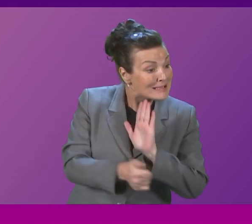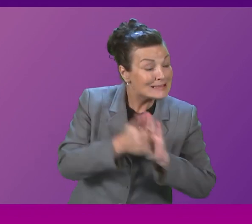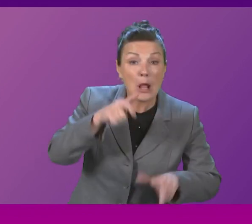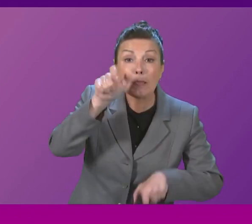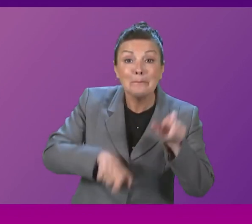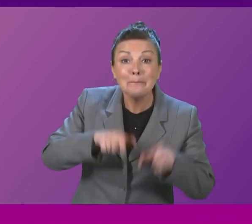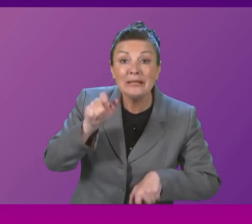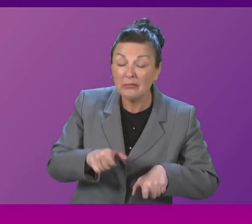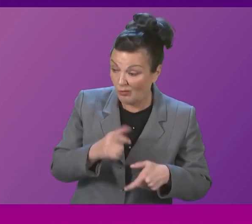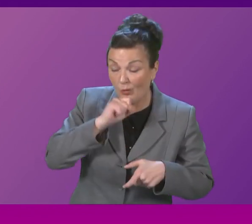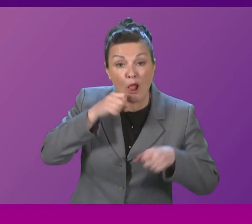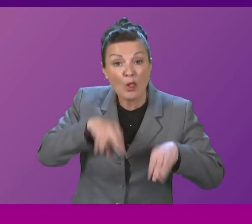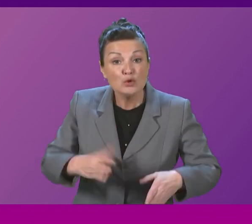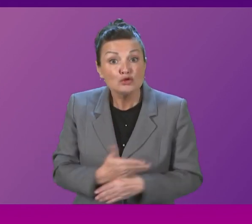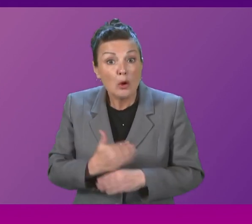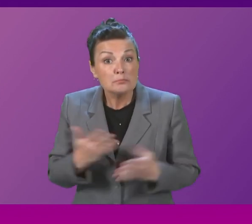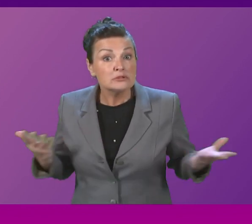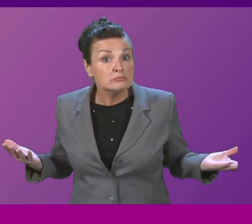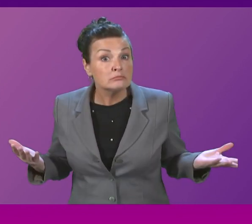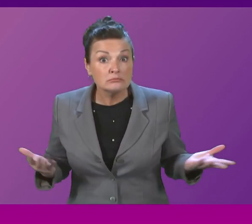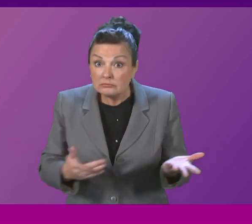Members should not just take our word for it.